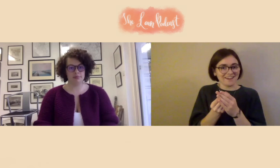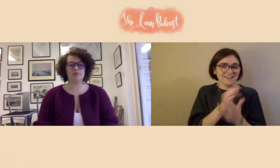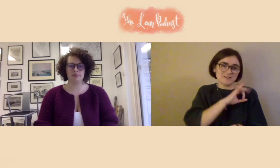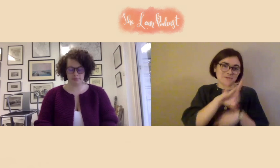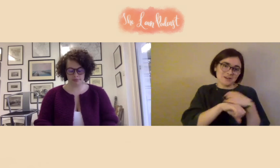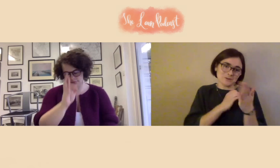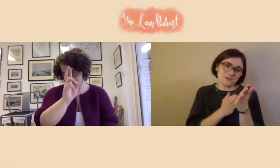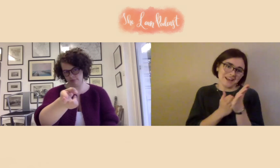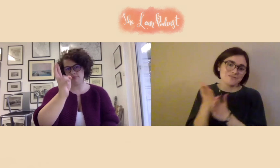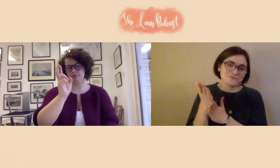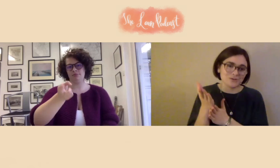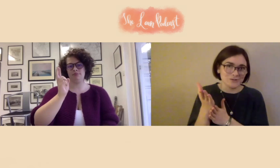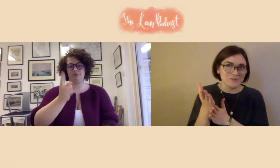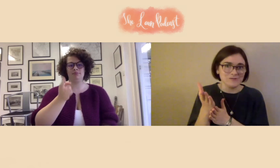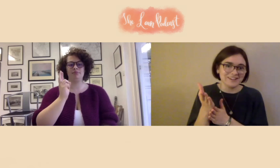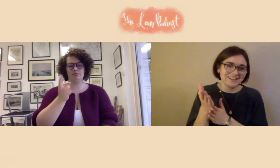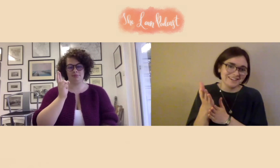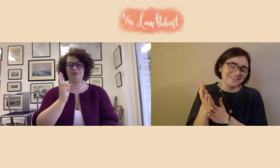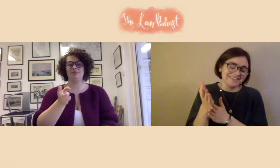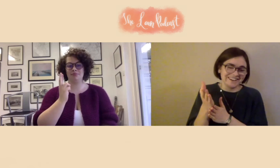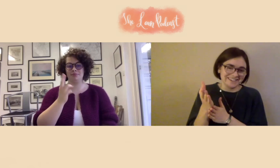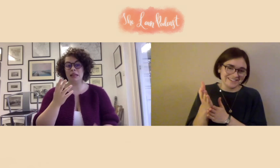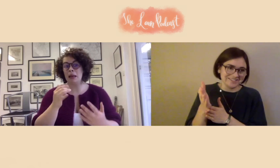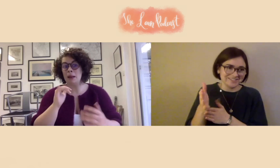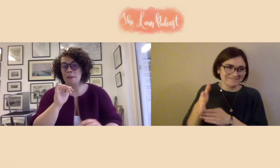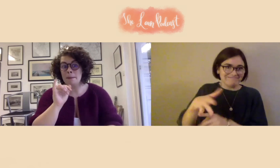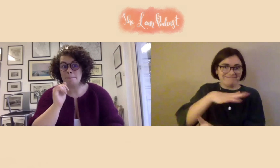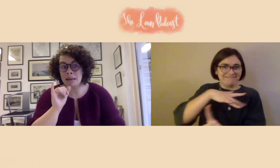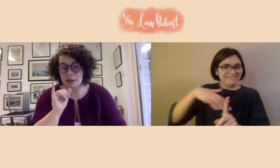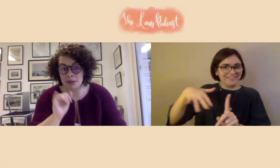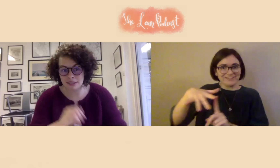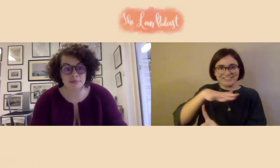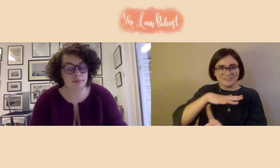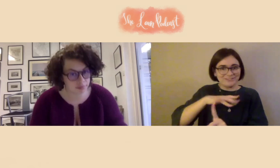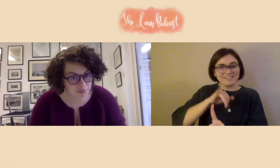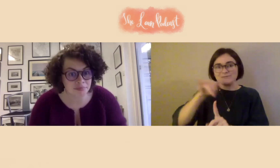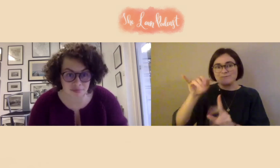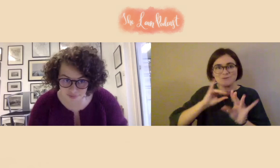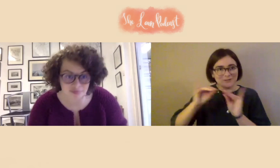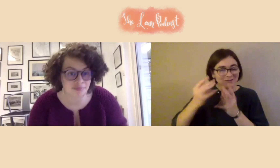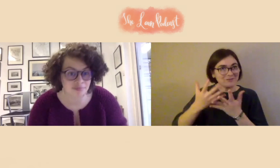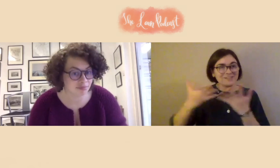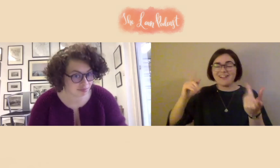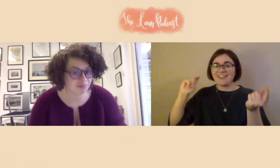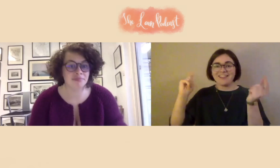and pull through this together, you know. Because, especially when it comes to the whole remote interpreting situation